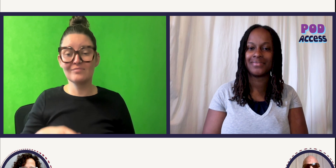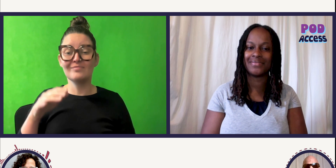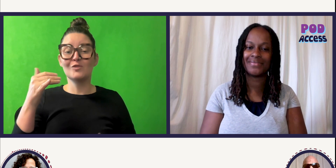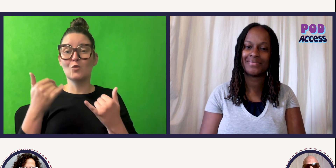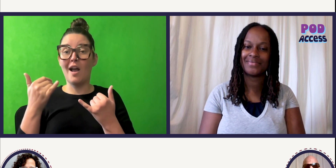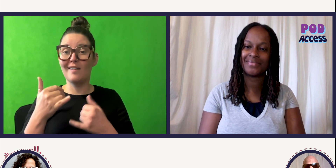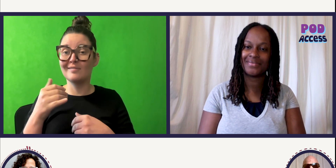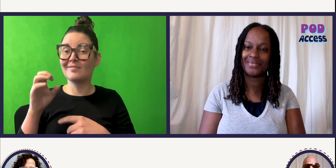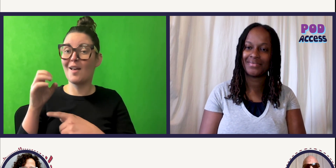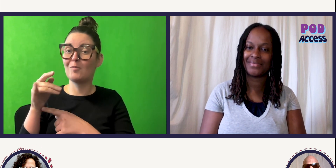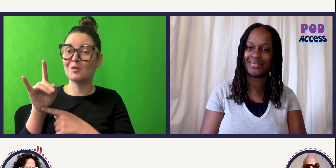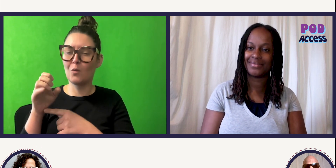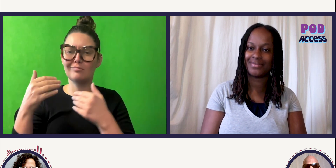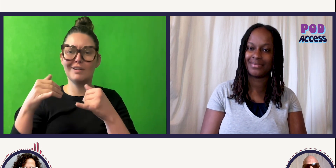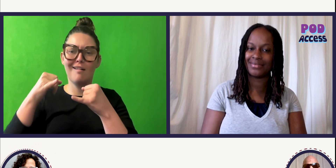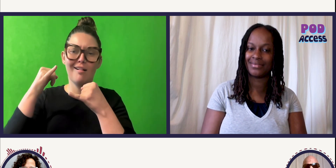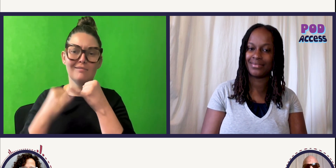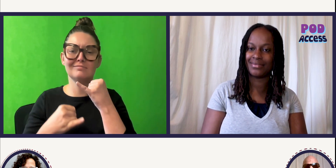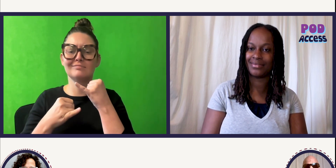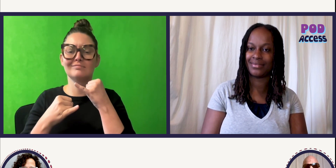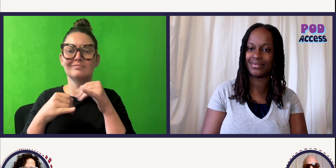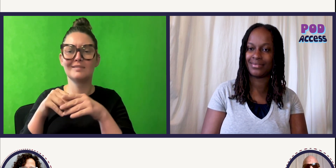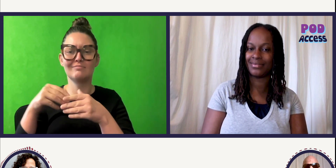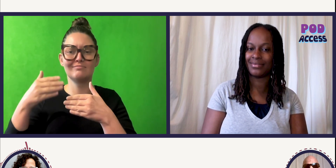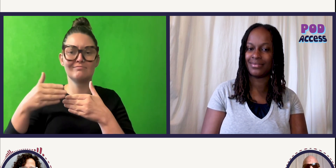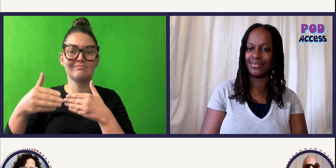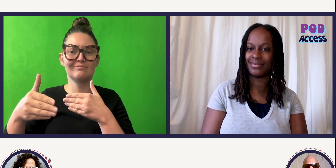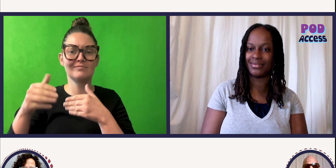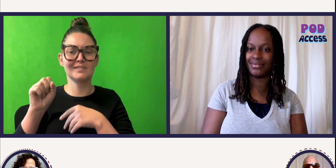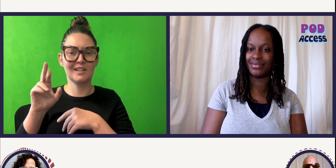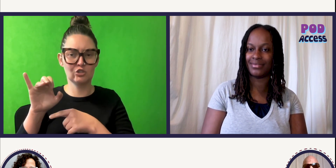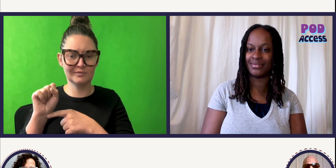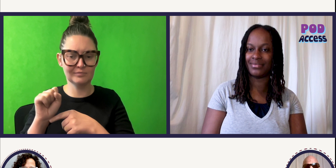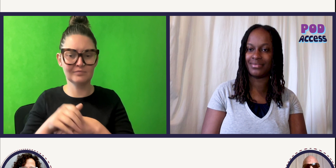Today's episode, our last in this series, is a celebration of our success.